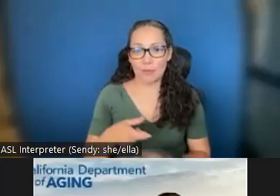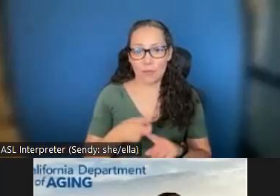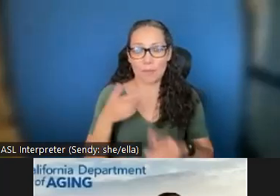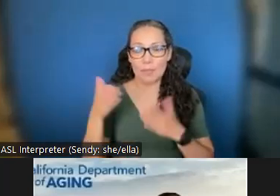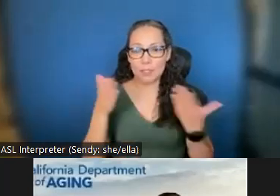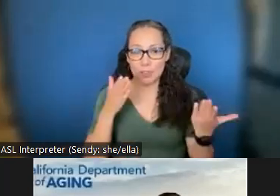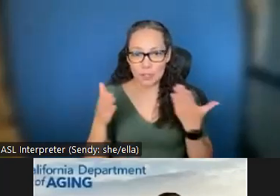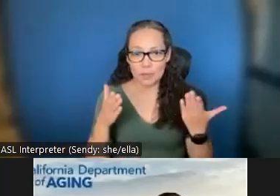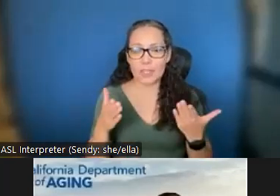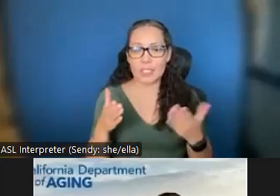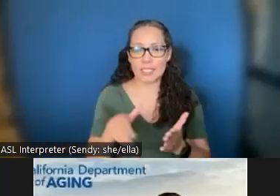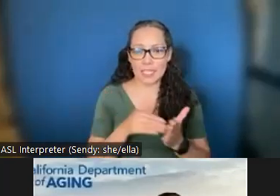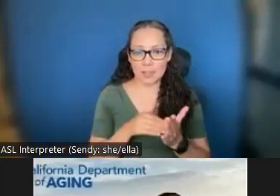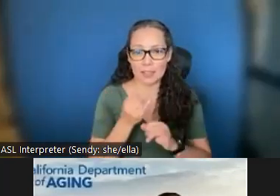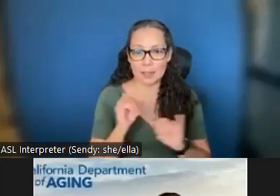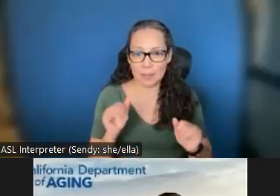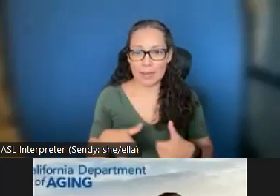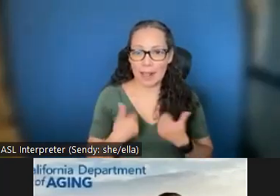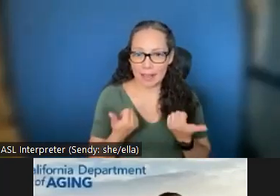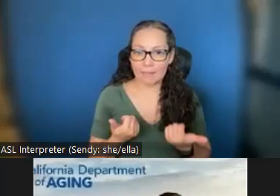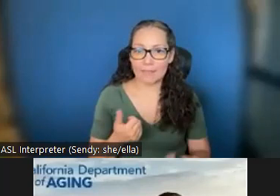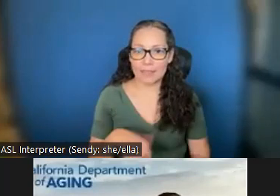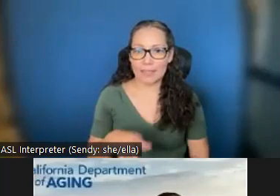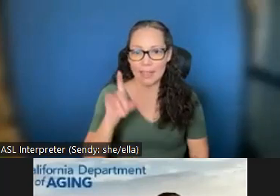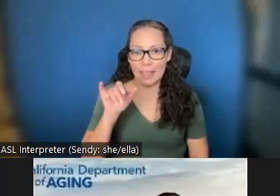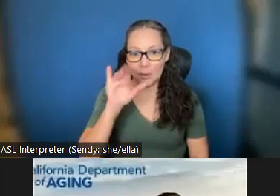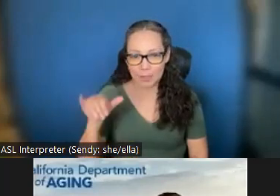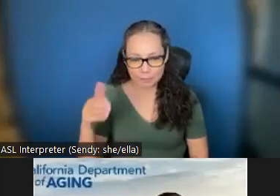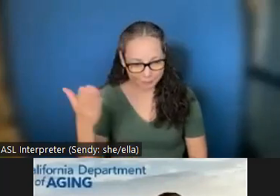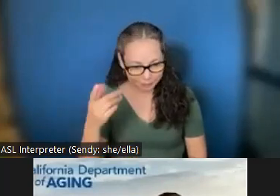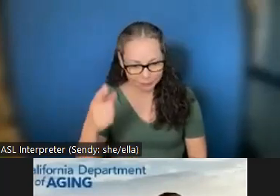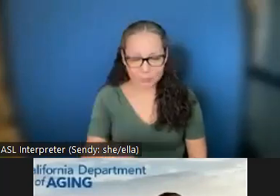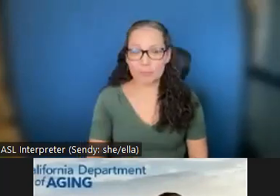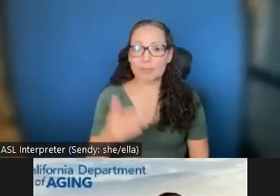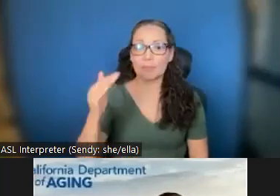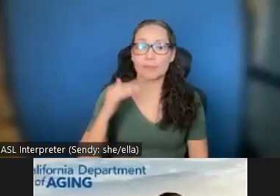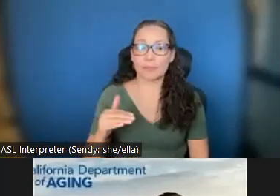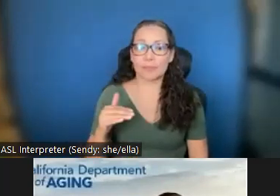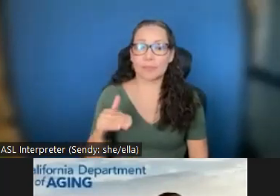life presid thank you good morning Larry uh next we have Ley zuno from Access to